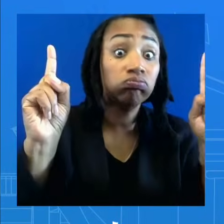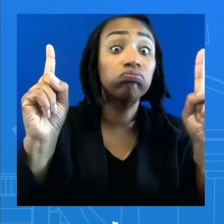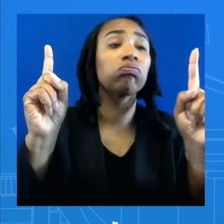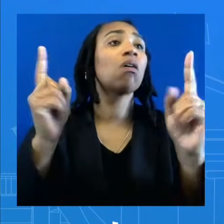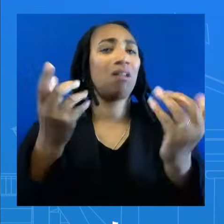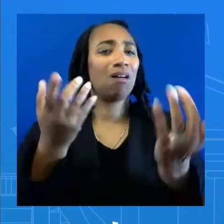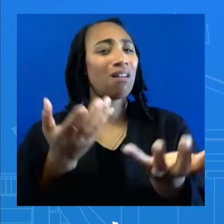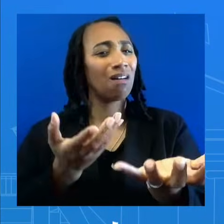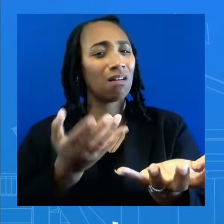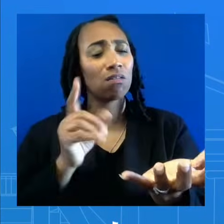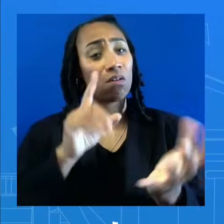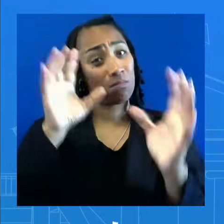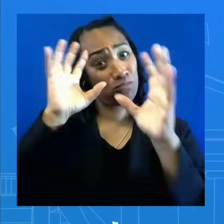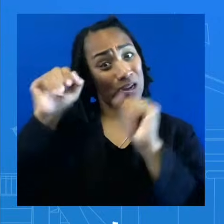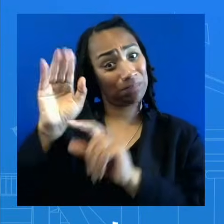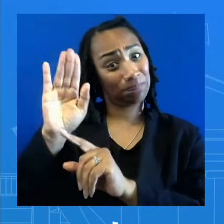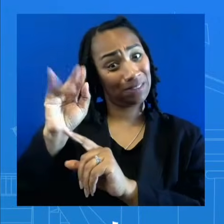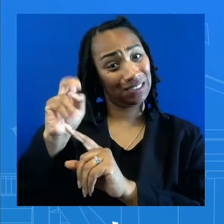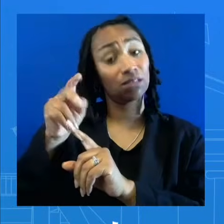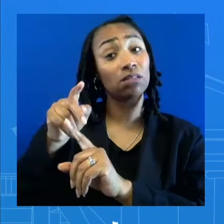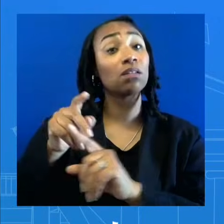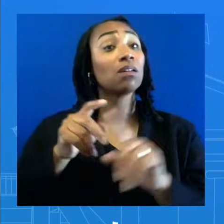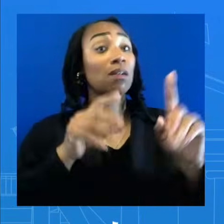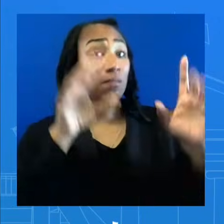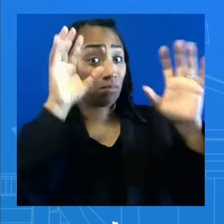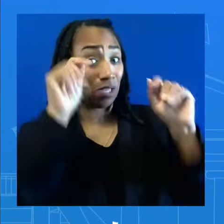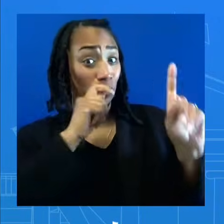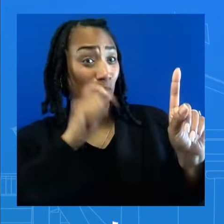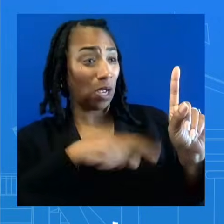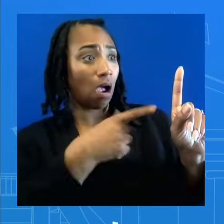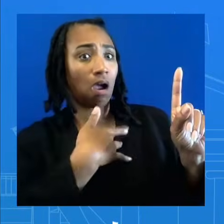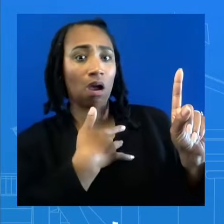that he has the most success on the battlefield that he can -- that he can take into that negotiation.